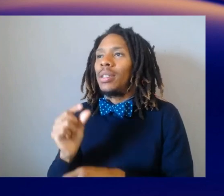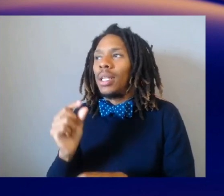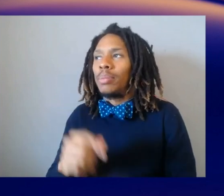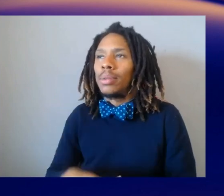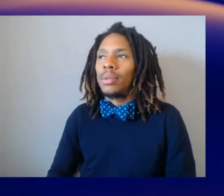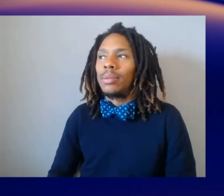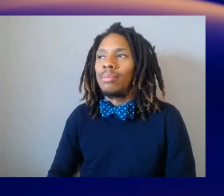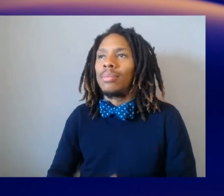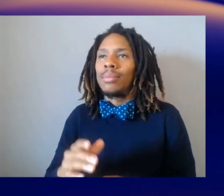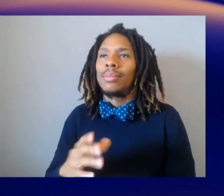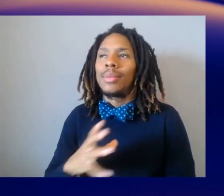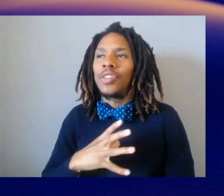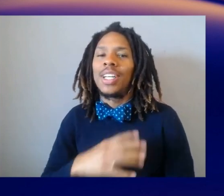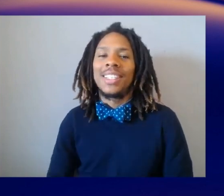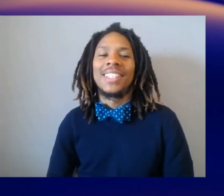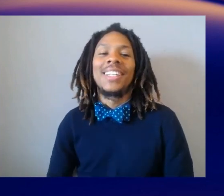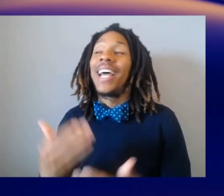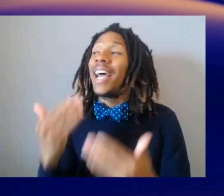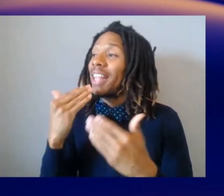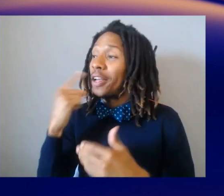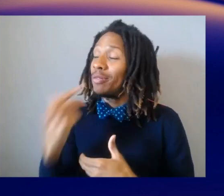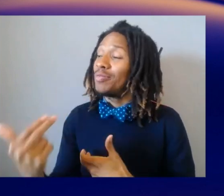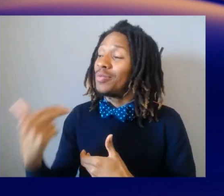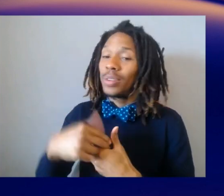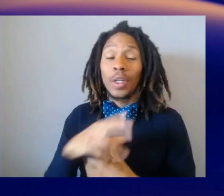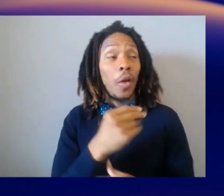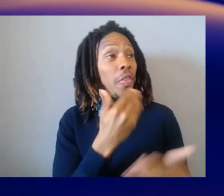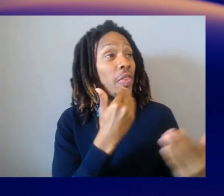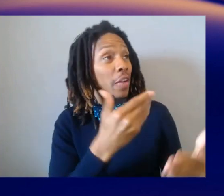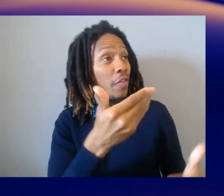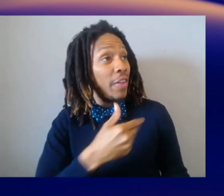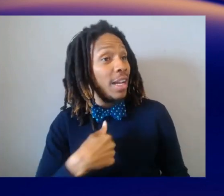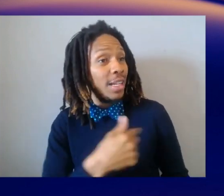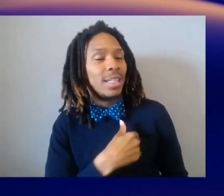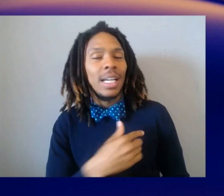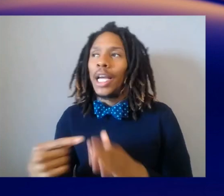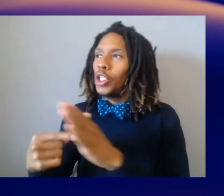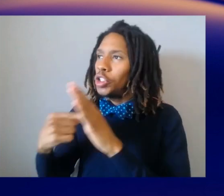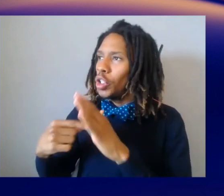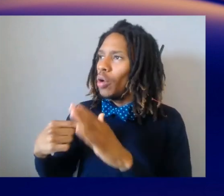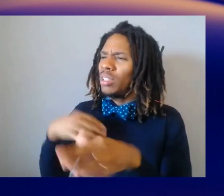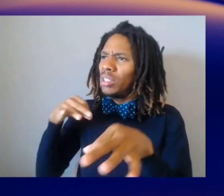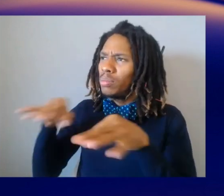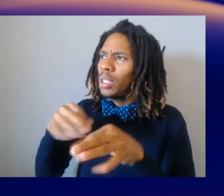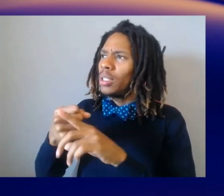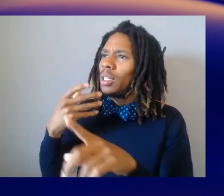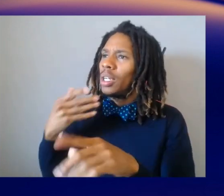Thank you for coming on. Oh, thank you. Thanks for having us. And showing us all this, go out and create an ML pipeline